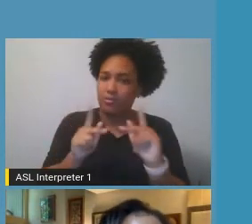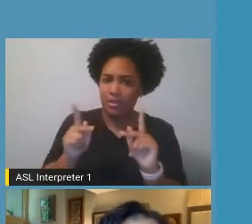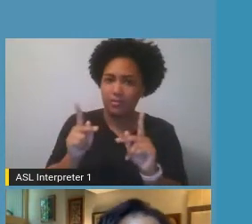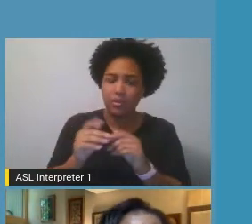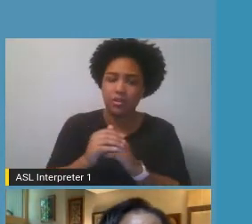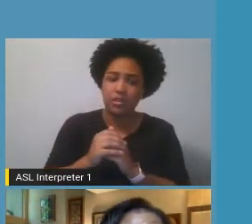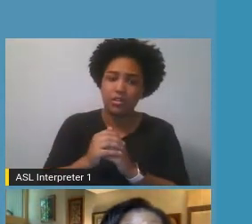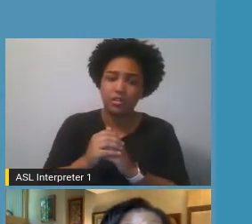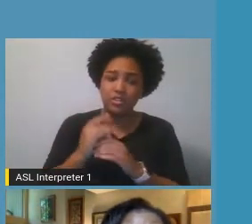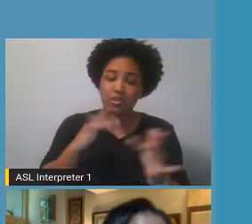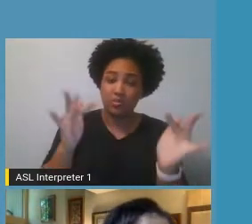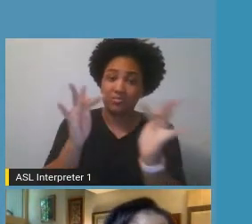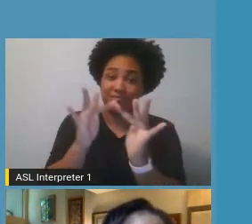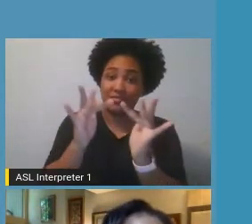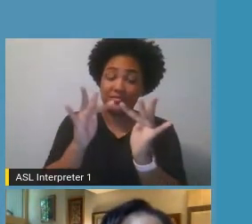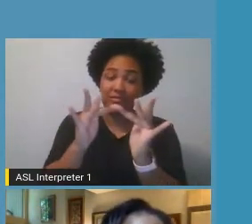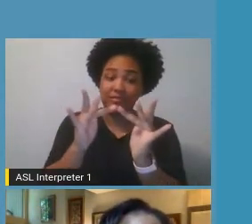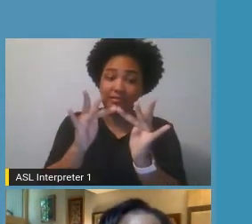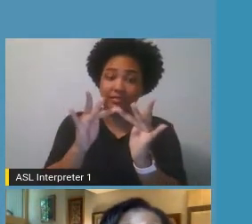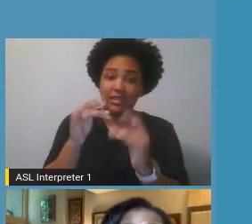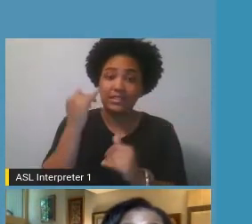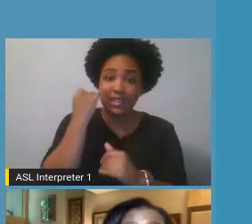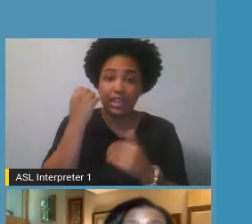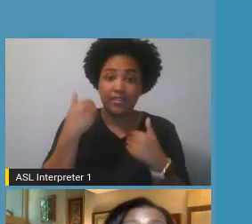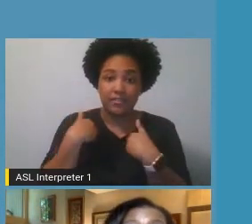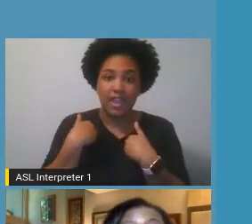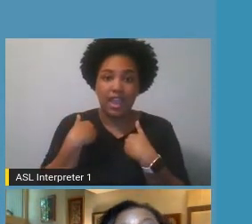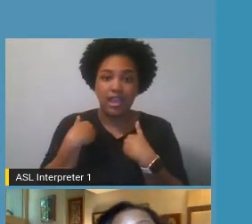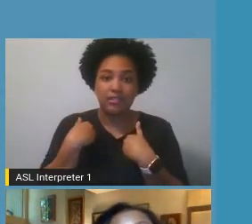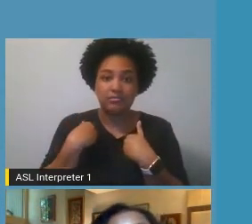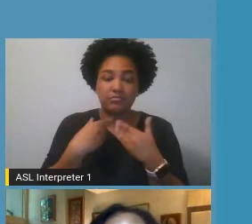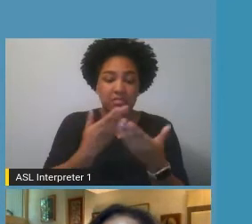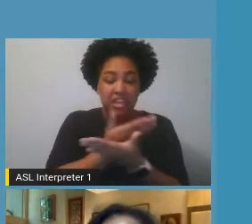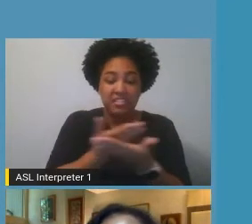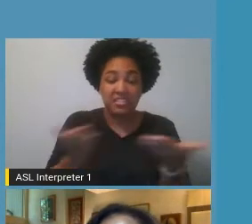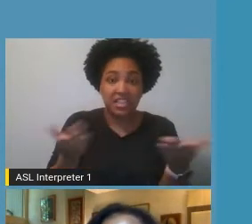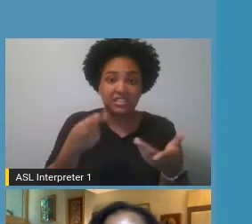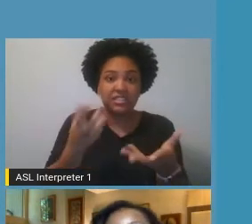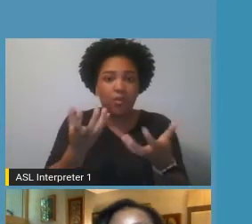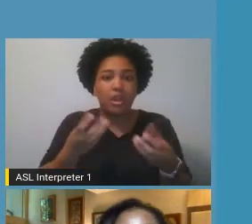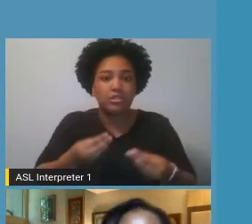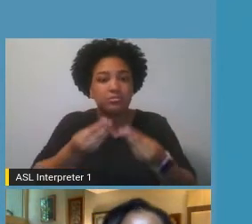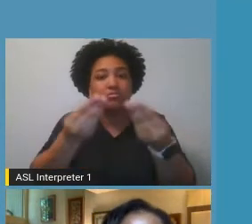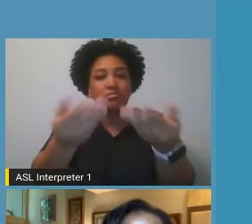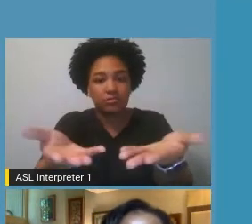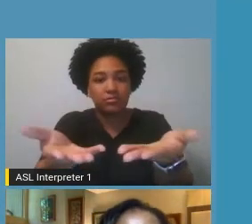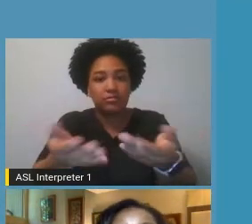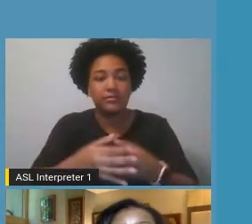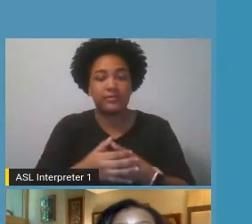contact them with items to donate. Almost in the same fashion as Antiques Roadshow,